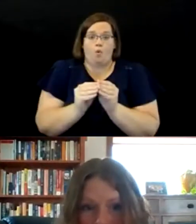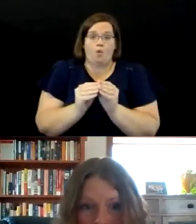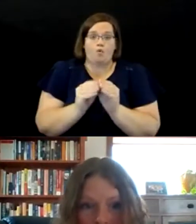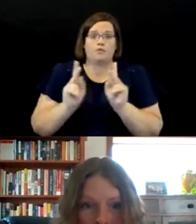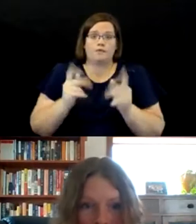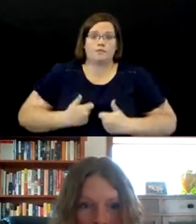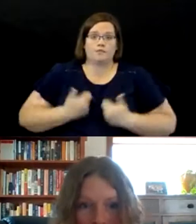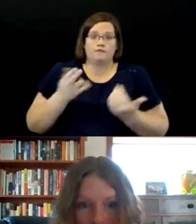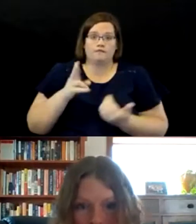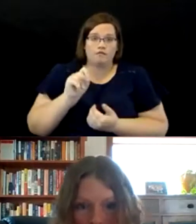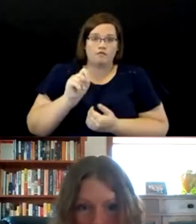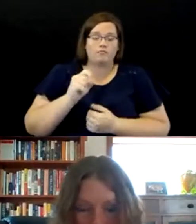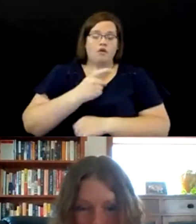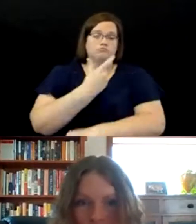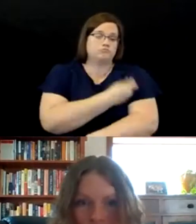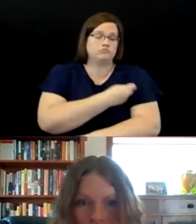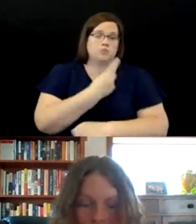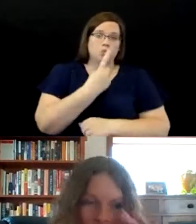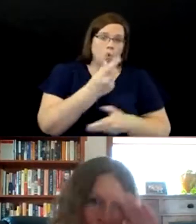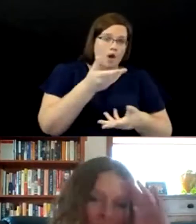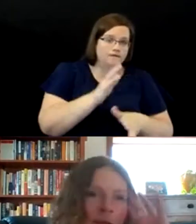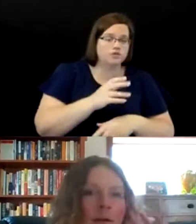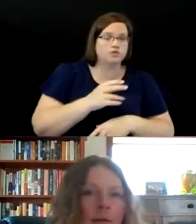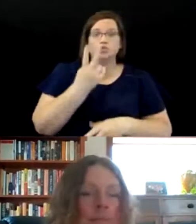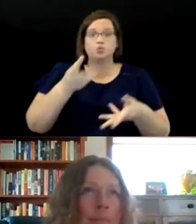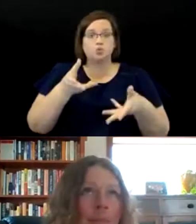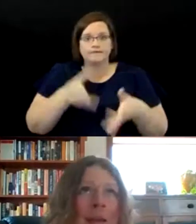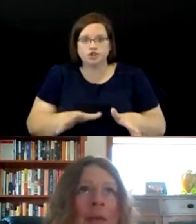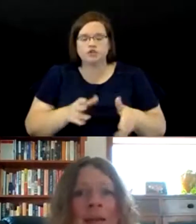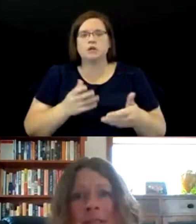either one dose or both doses. And we have data